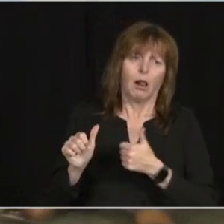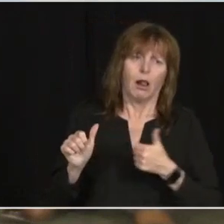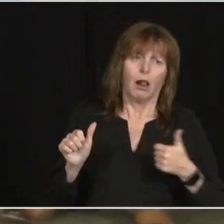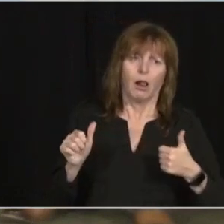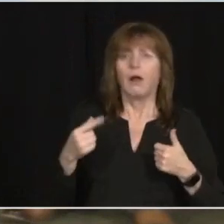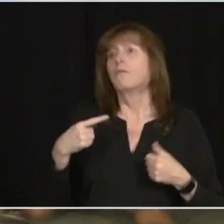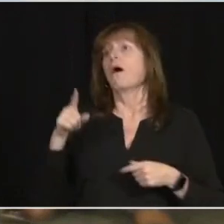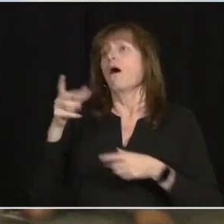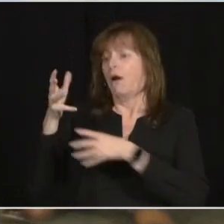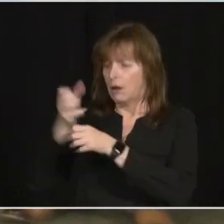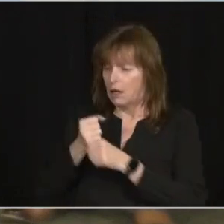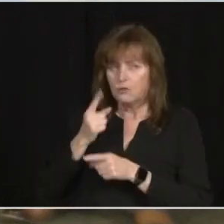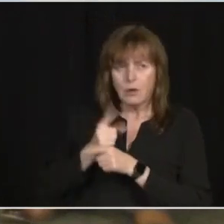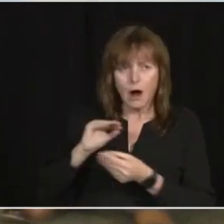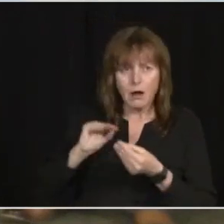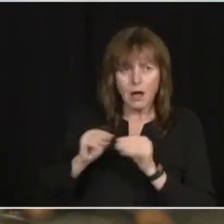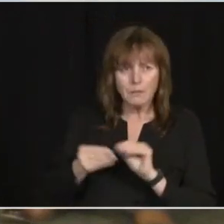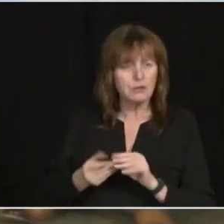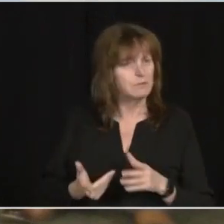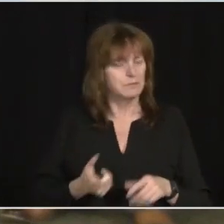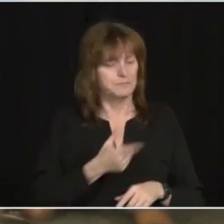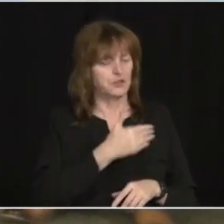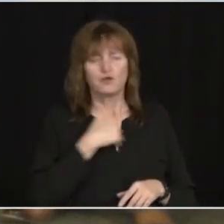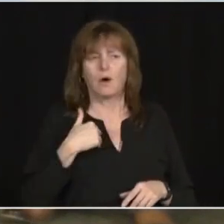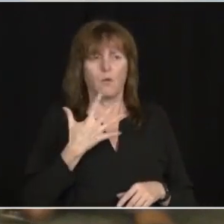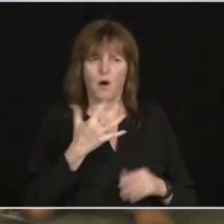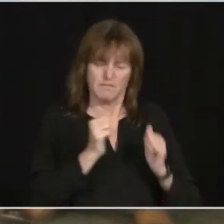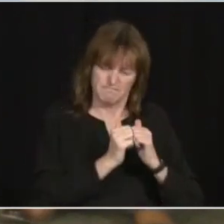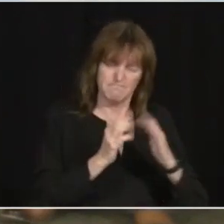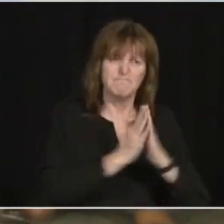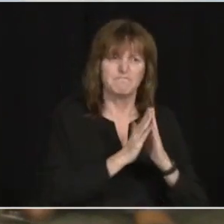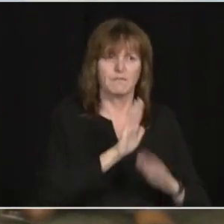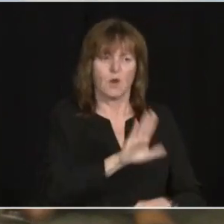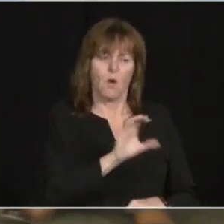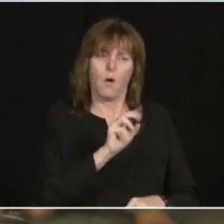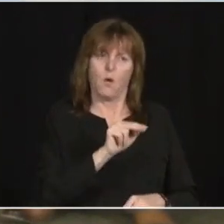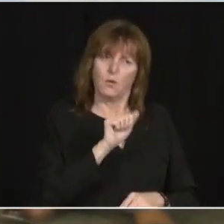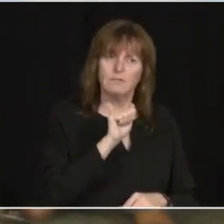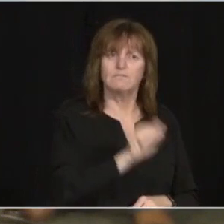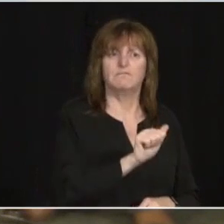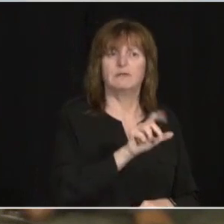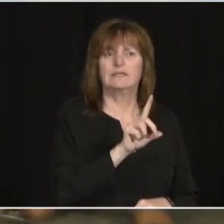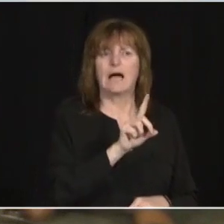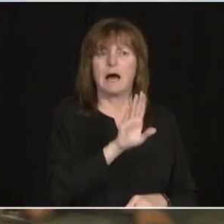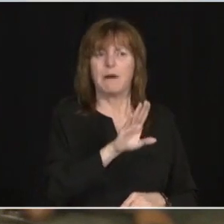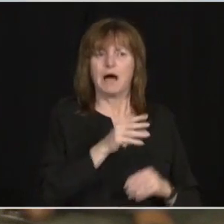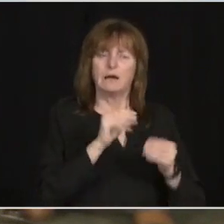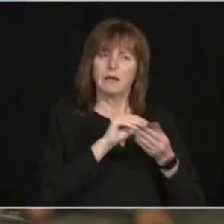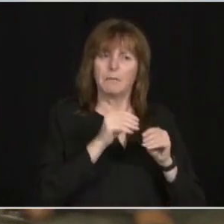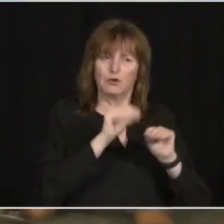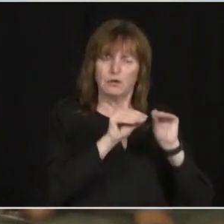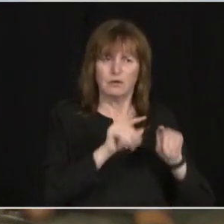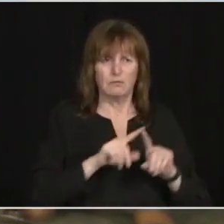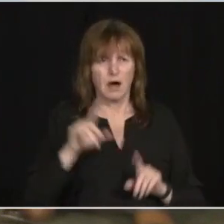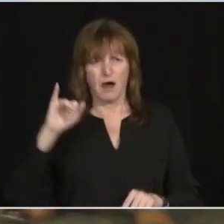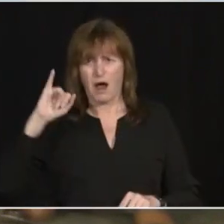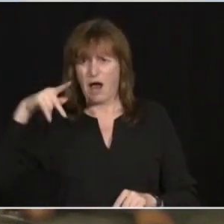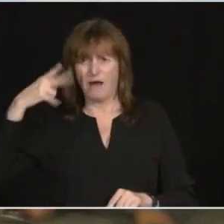looking at any up upgrades to its 15-year-old ISIS system? Absolutely we're